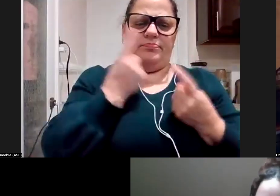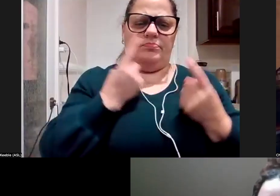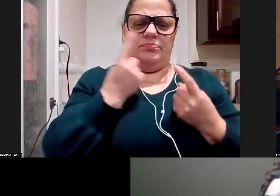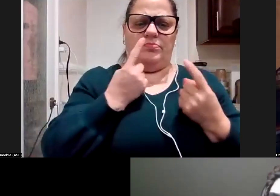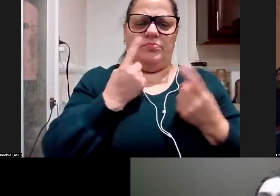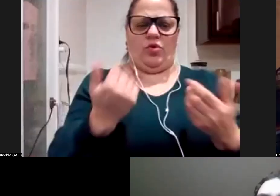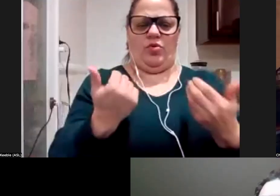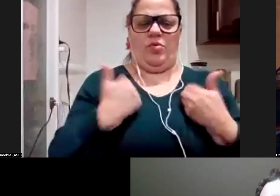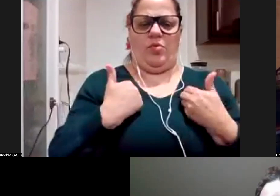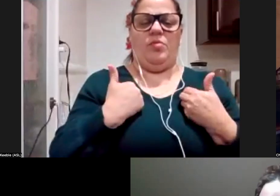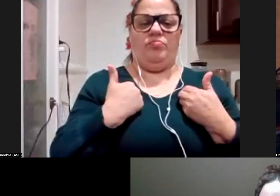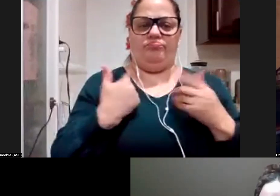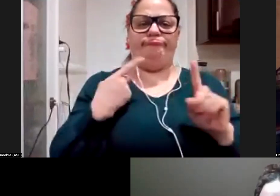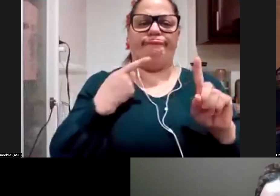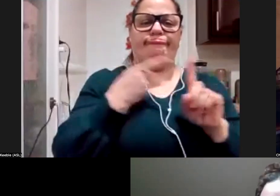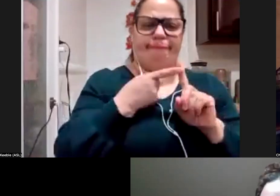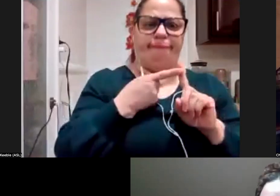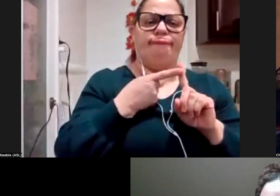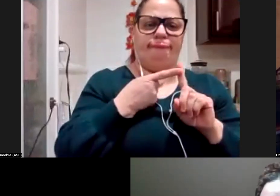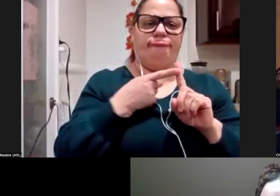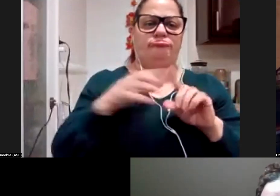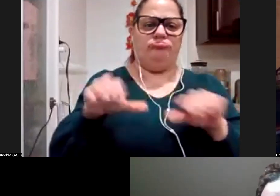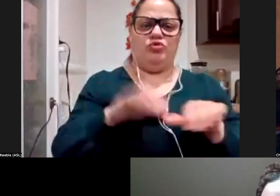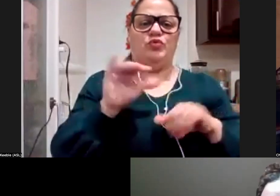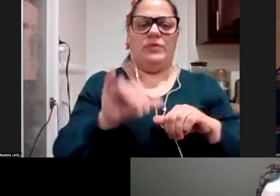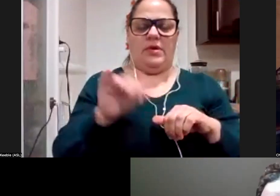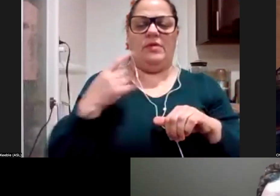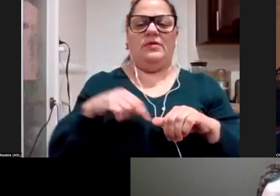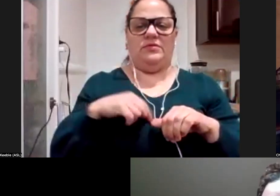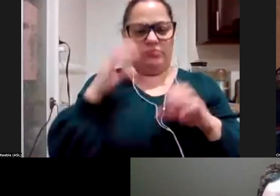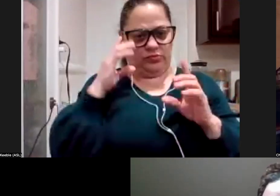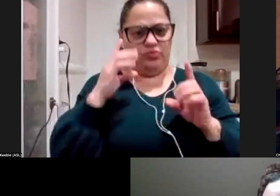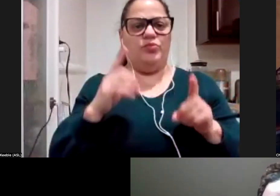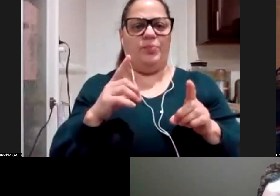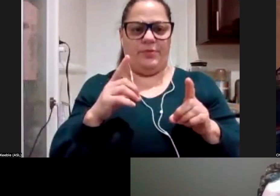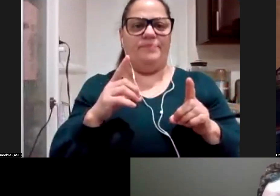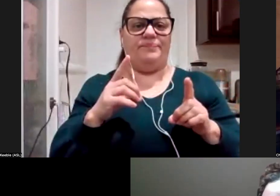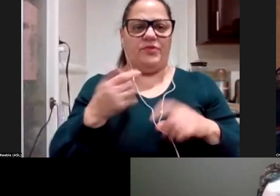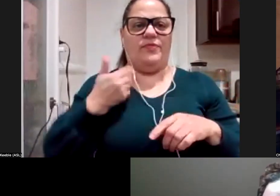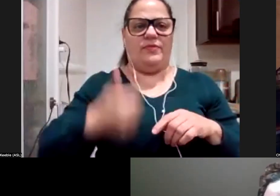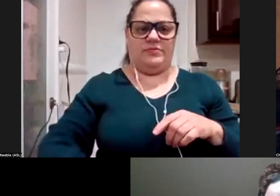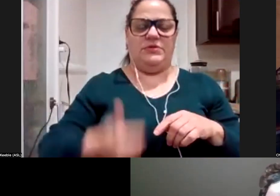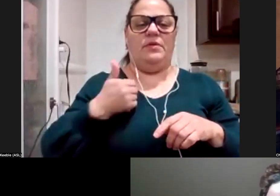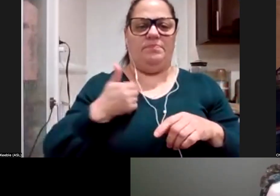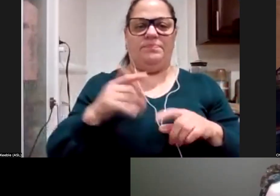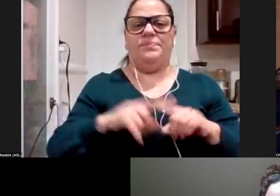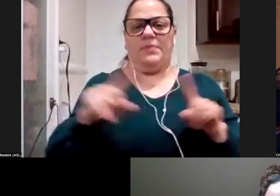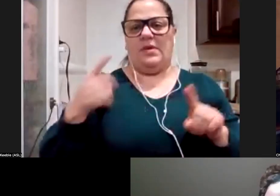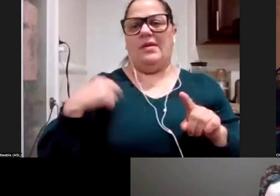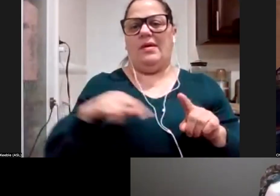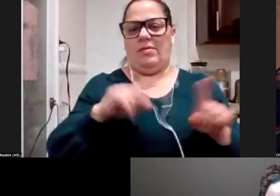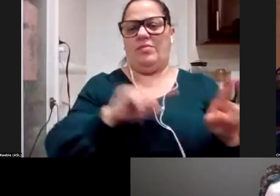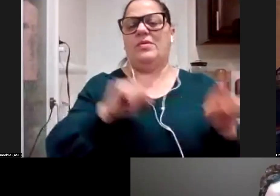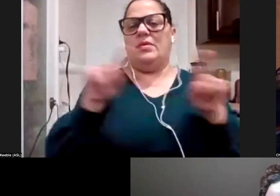hit the mark, and everybody needs to make that determination for themselves. But I went in being